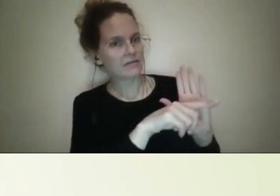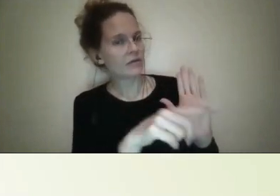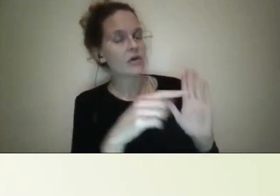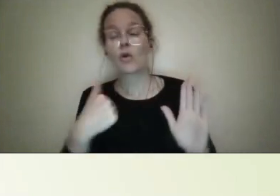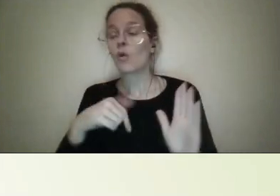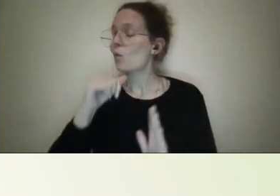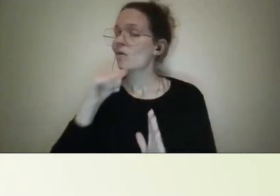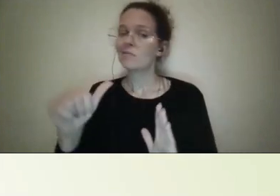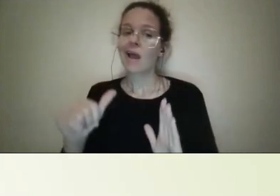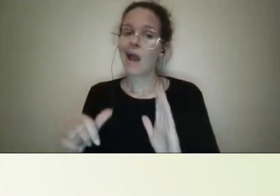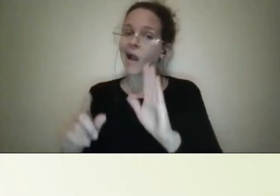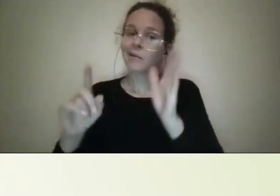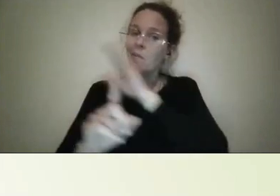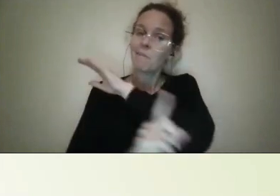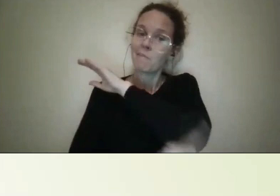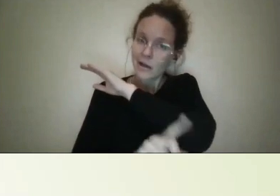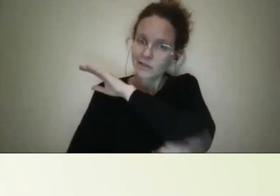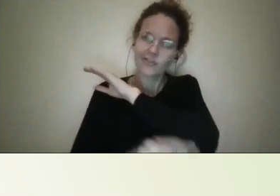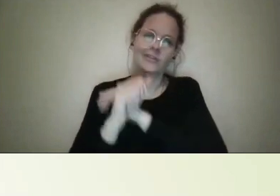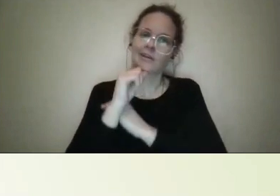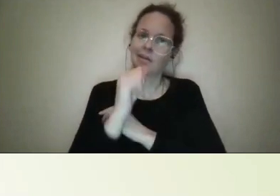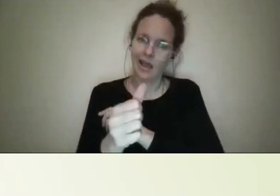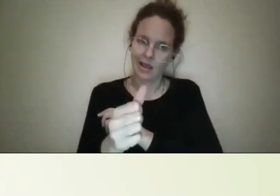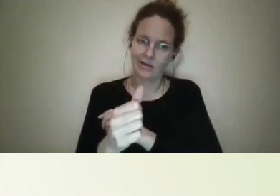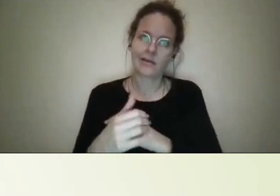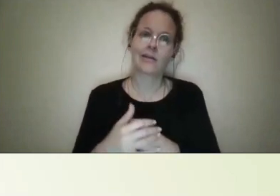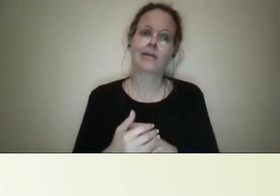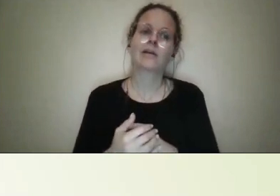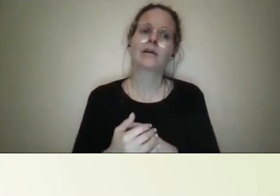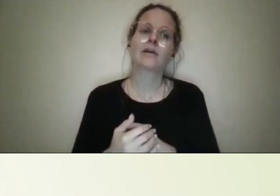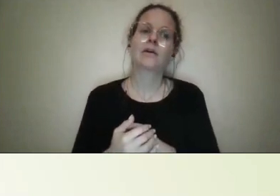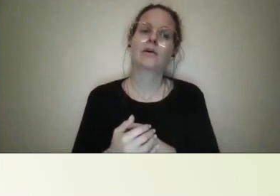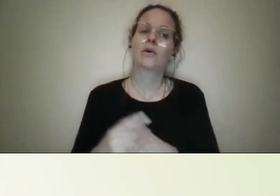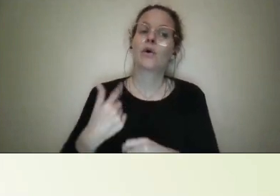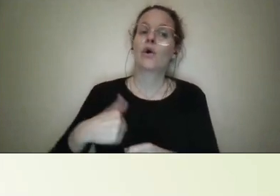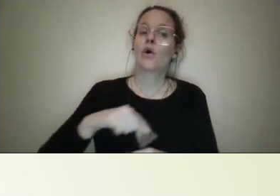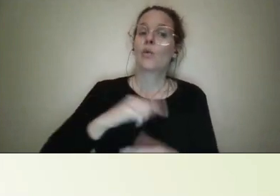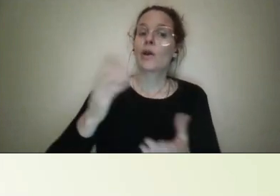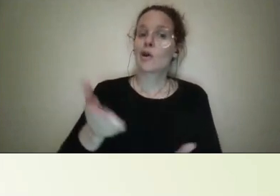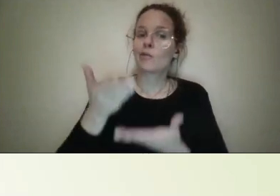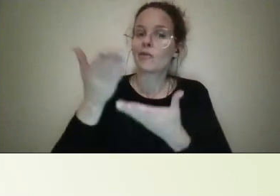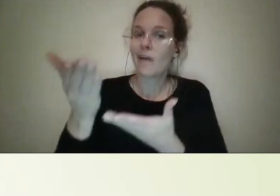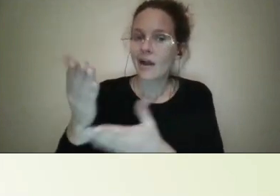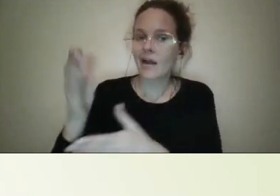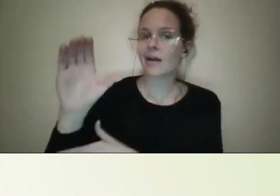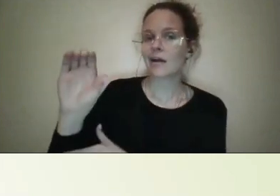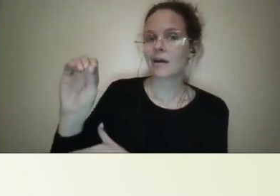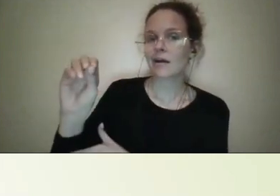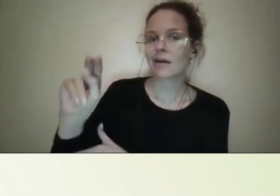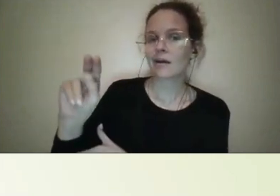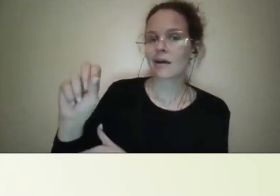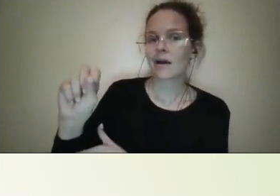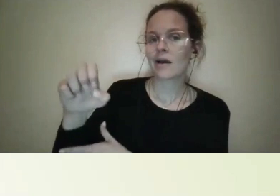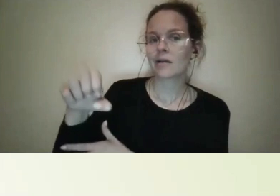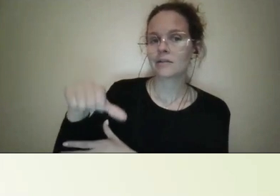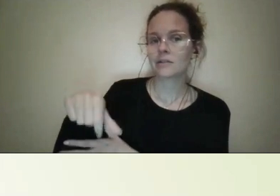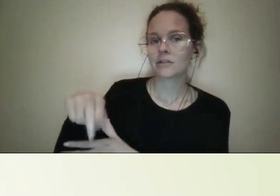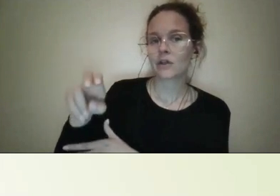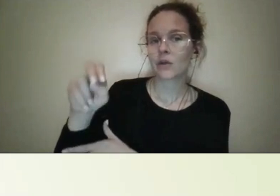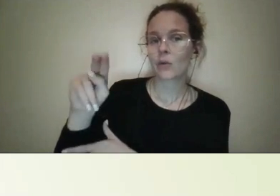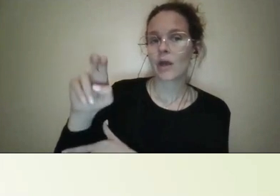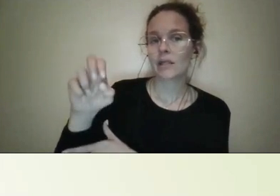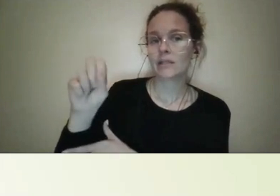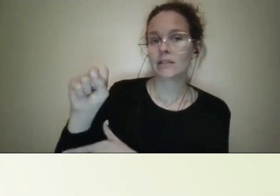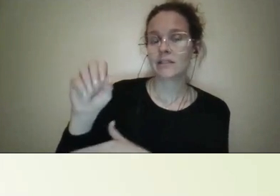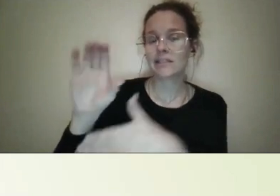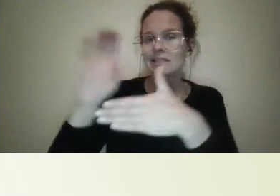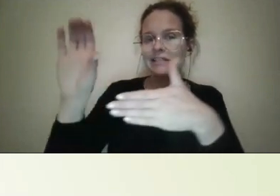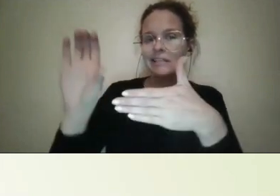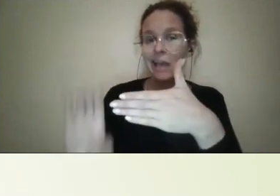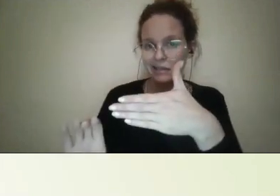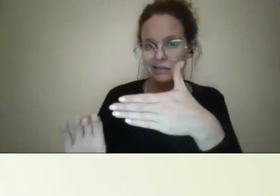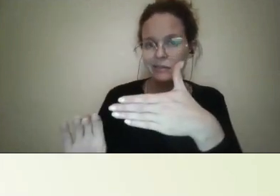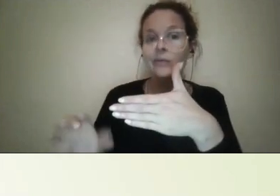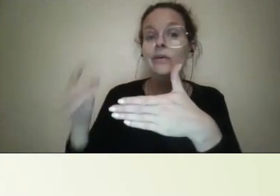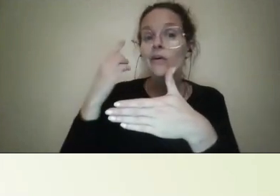our kiddos. We are providing consequences so those behaviors you don't want, and they